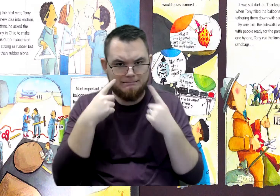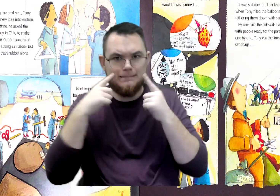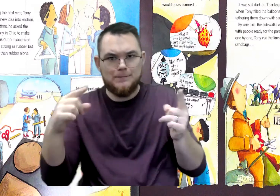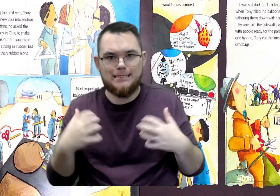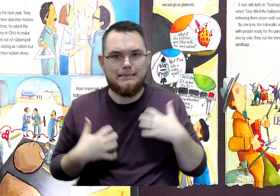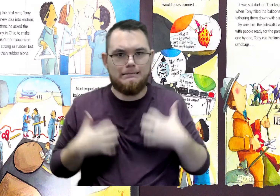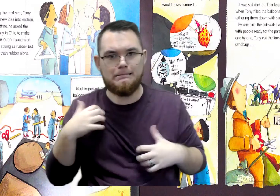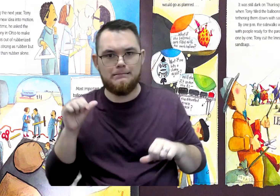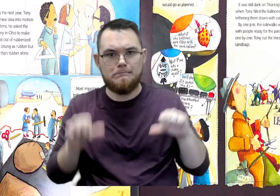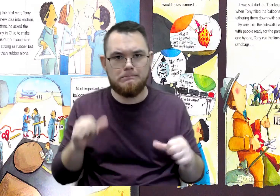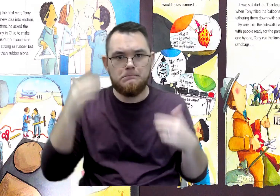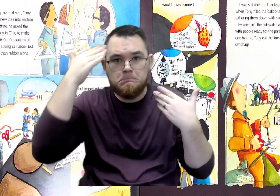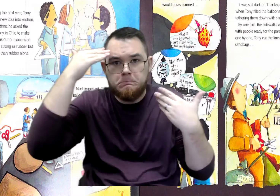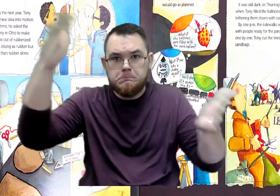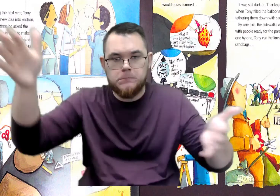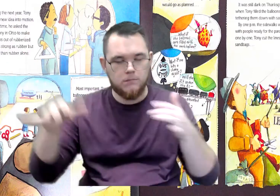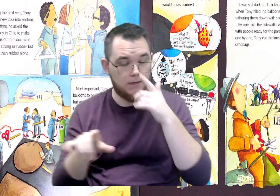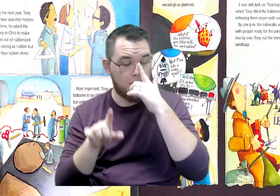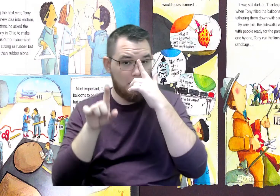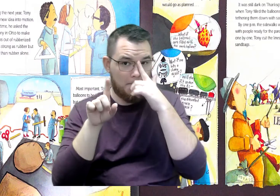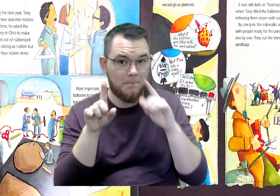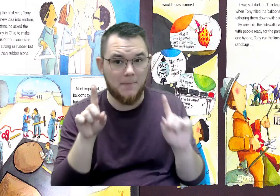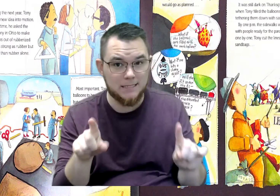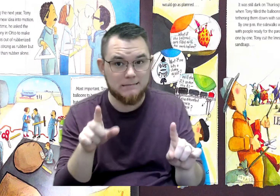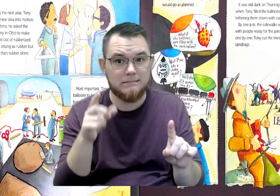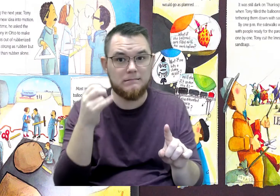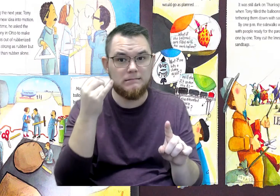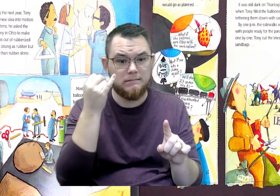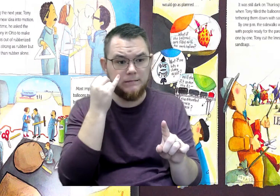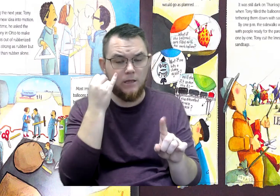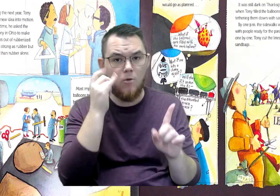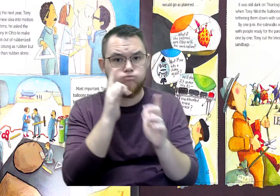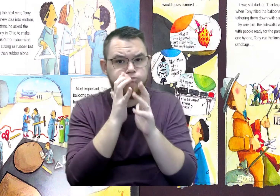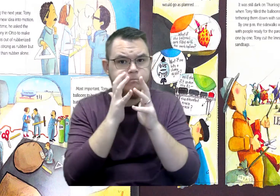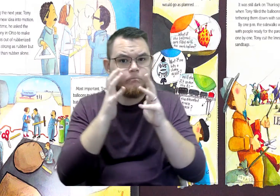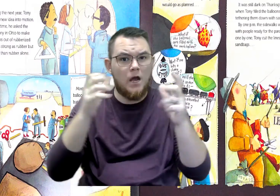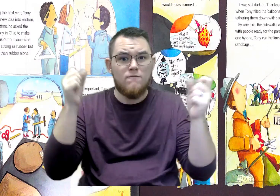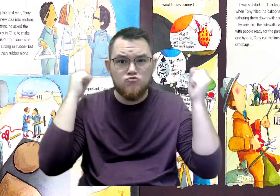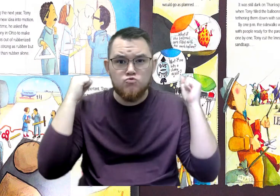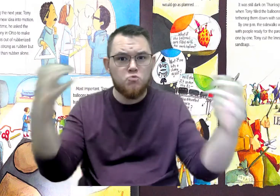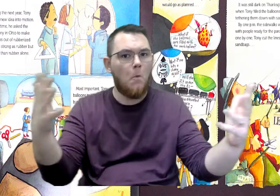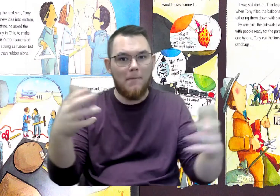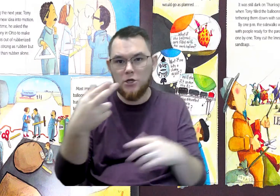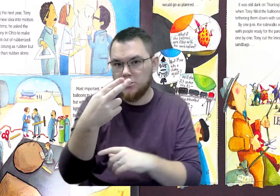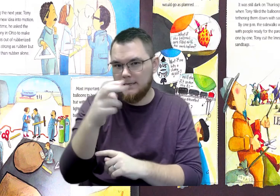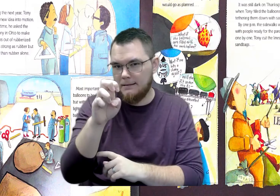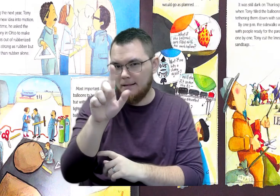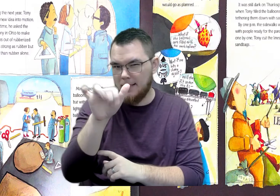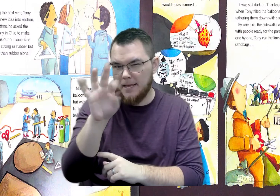What if the balloons are filled with too much helium?